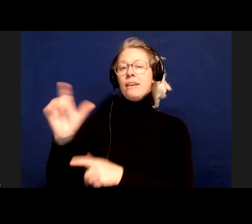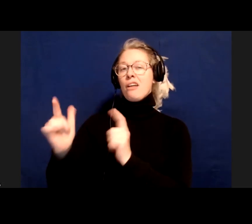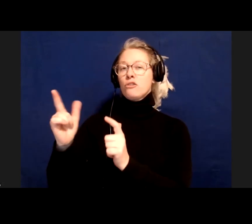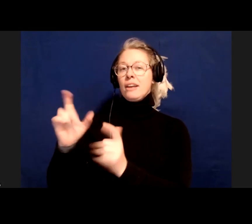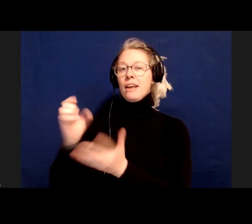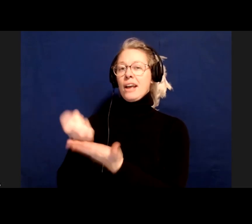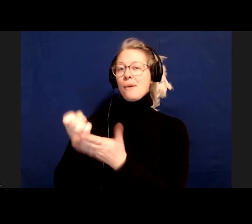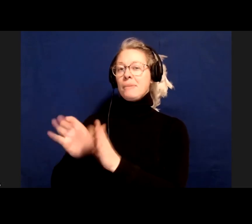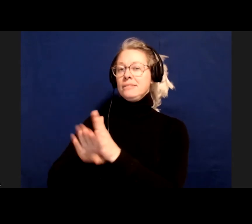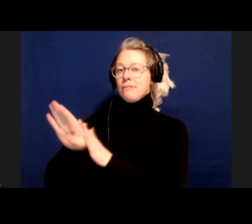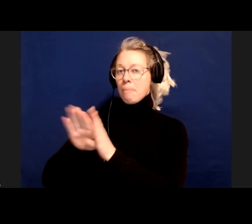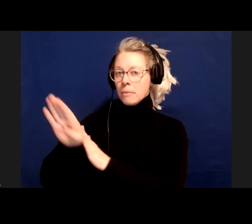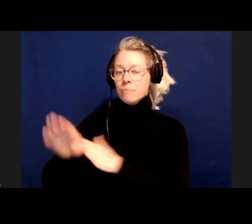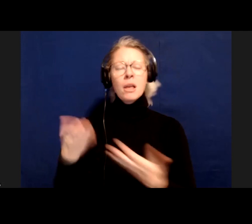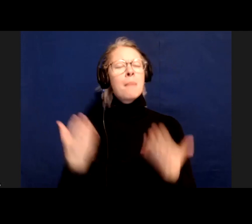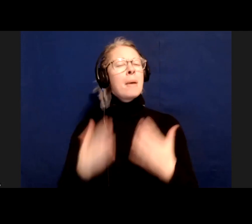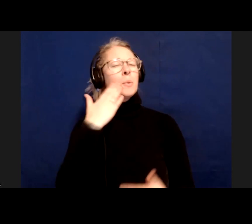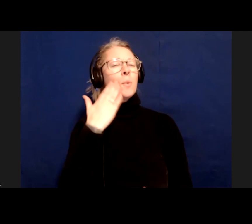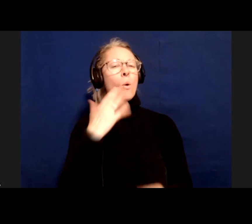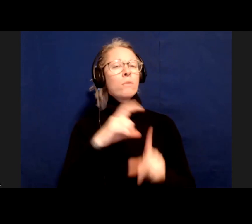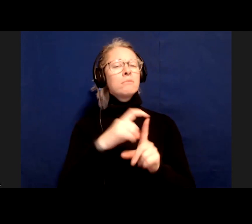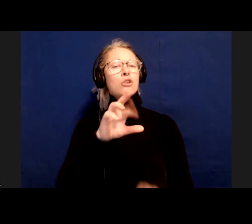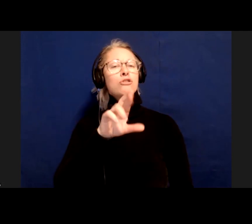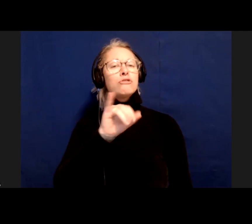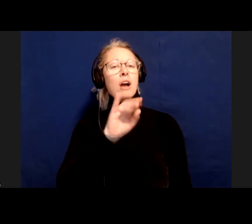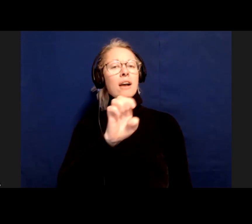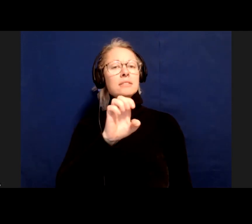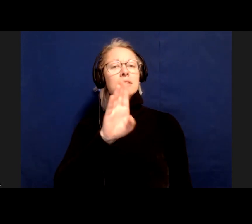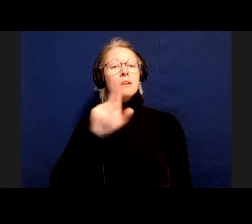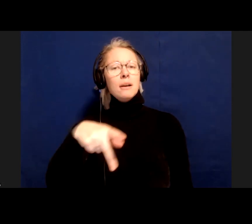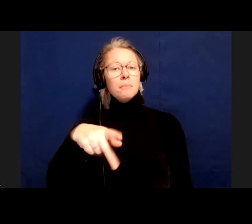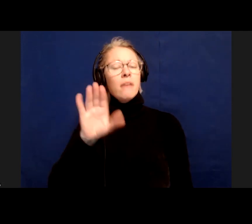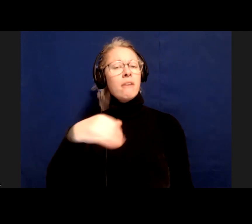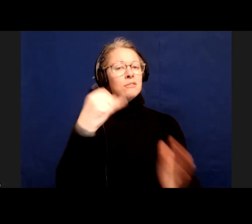You may have heard of Rise Up, which was arts activities that we held during the pandemic